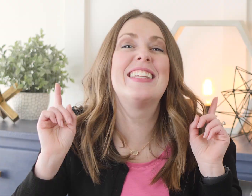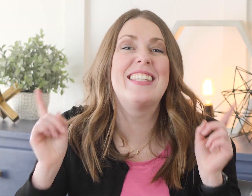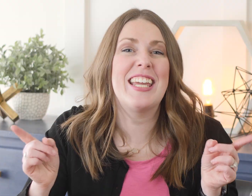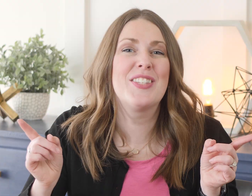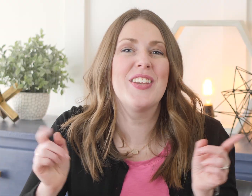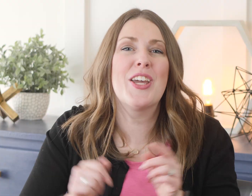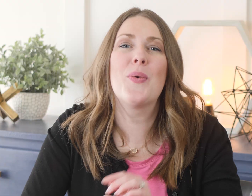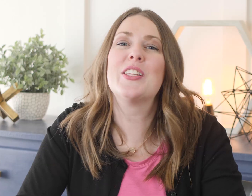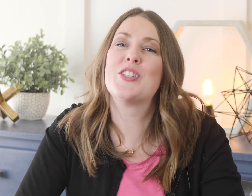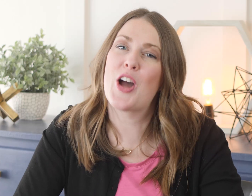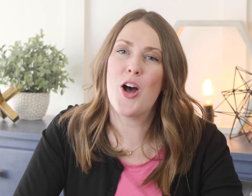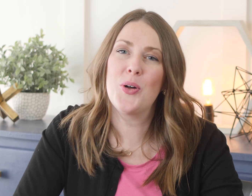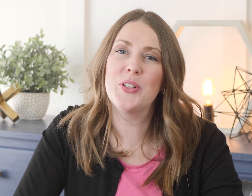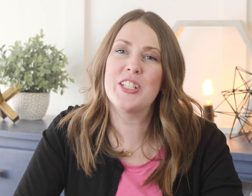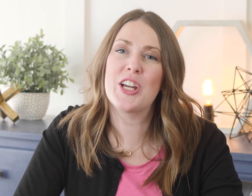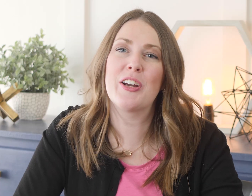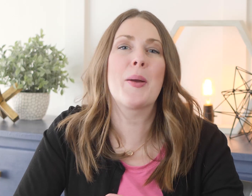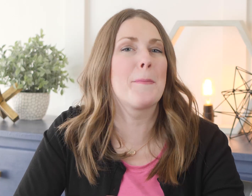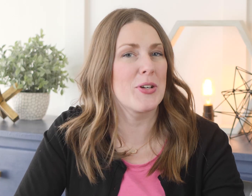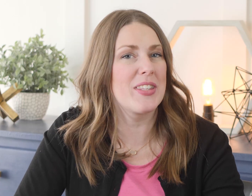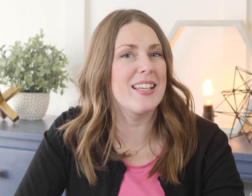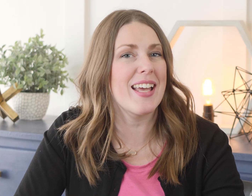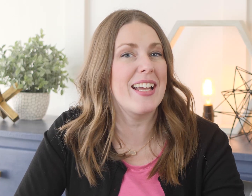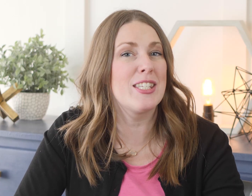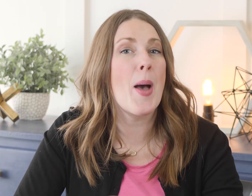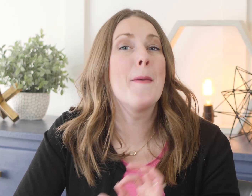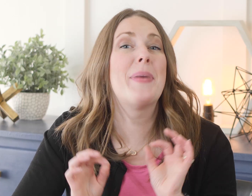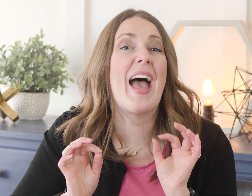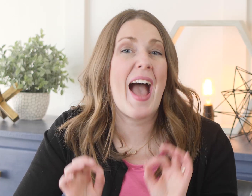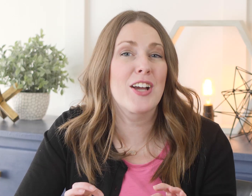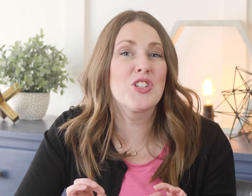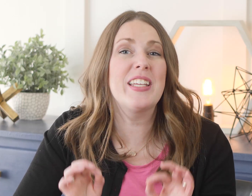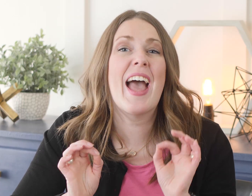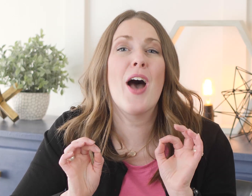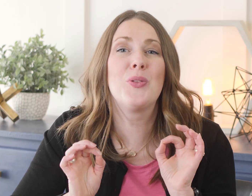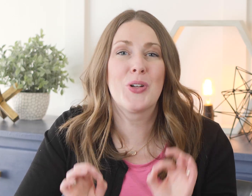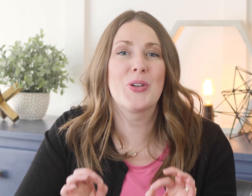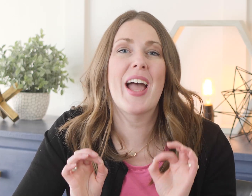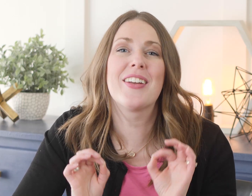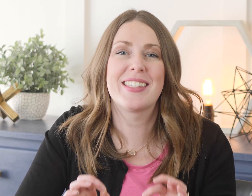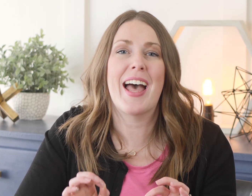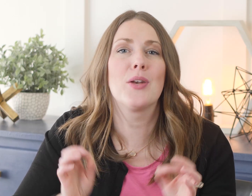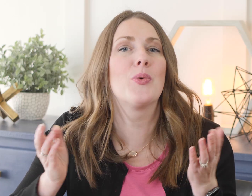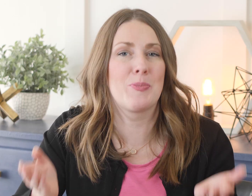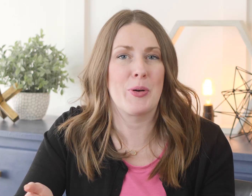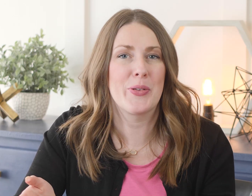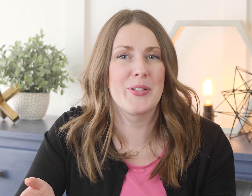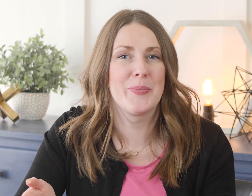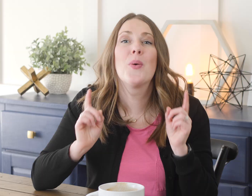Today's video is not only sharing birthday signs but actually how Learn How to Sign was birthed.